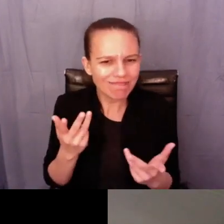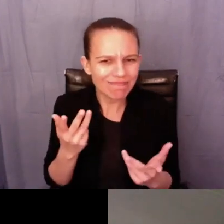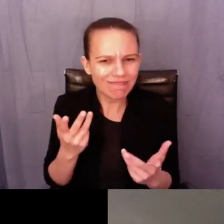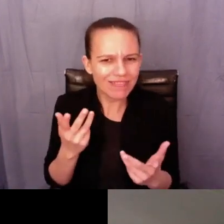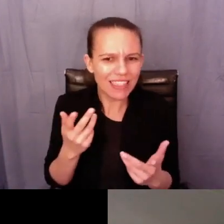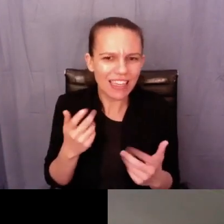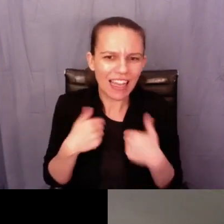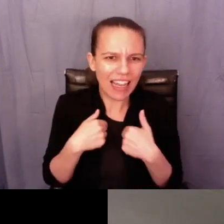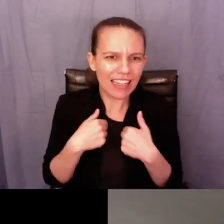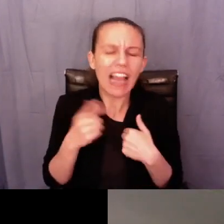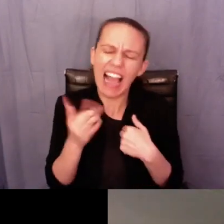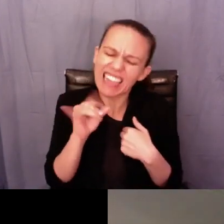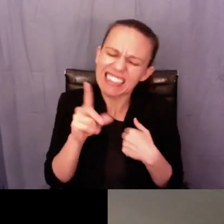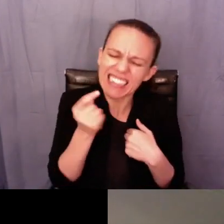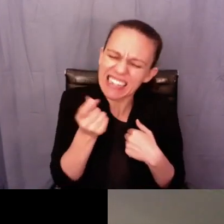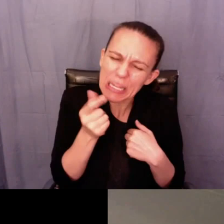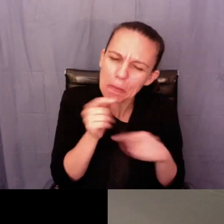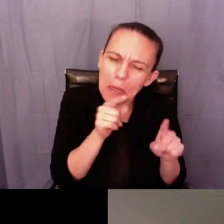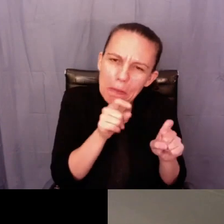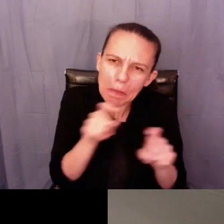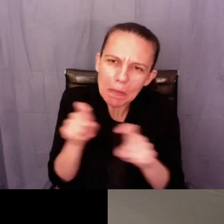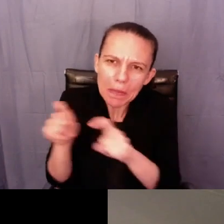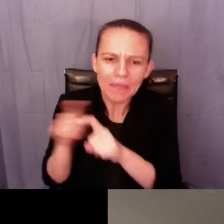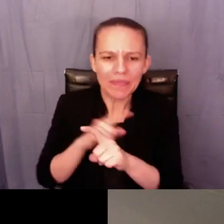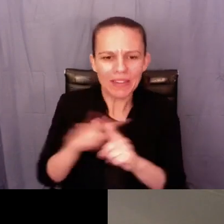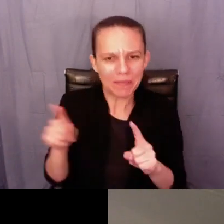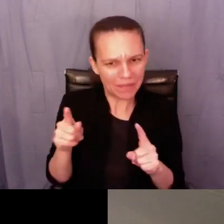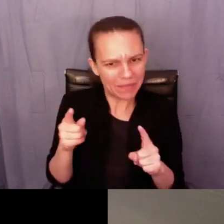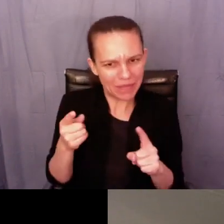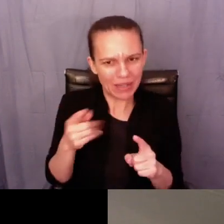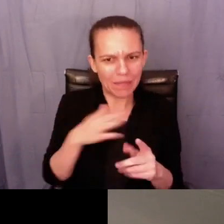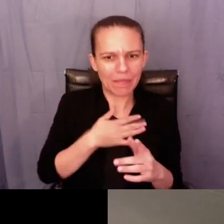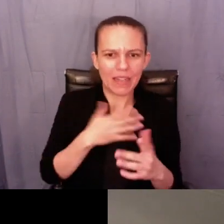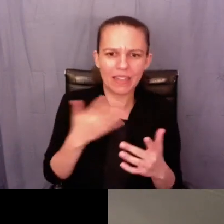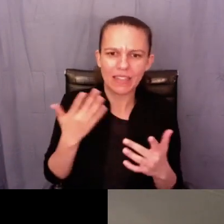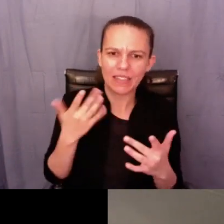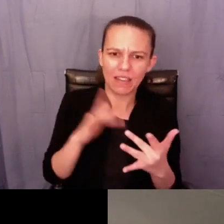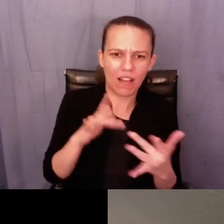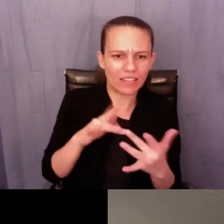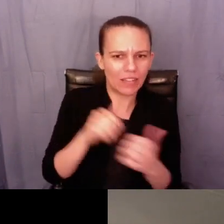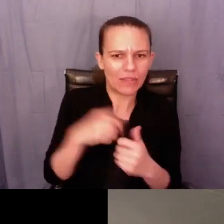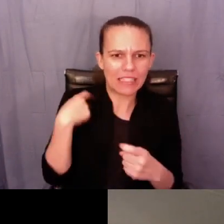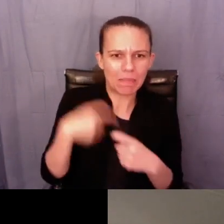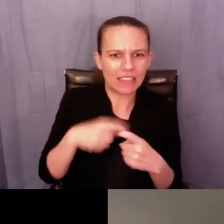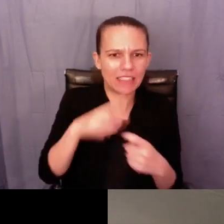very small scale I worked with Spanish speaking colleagues.